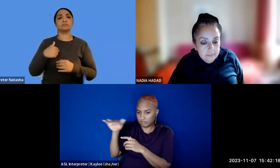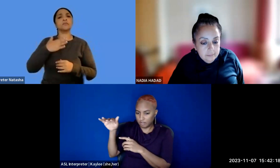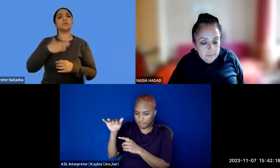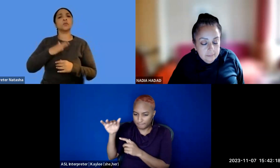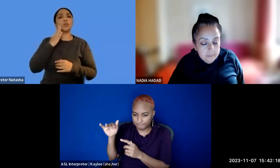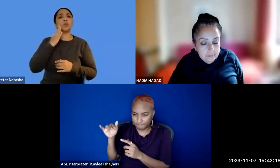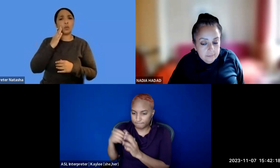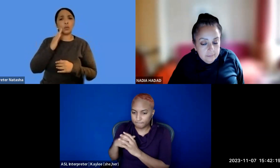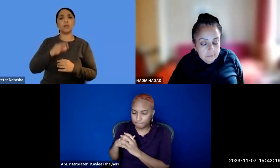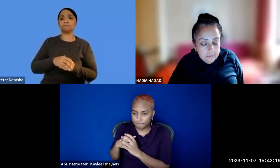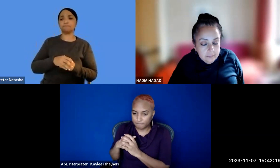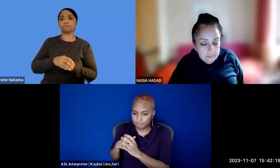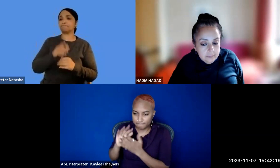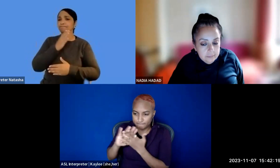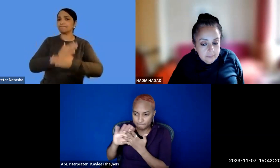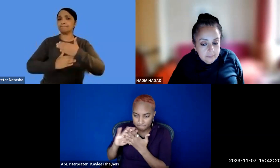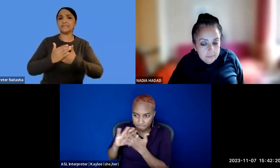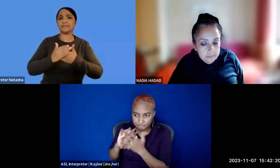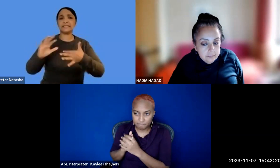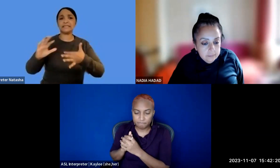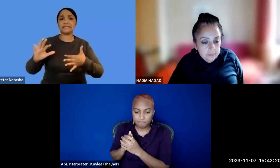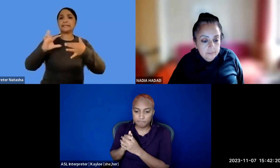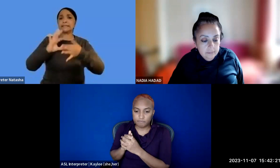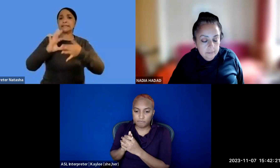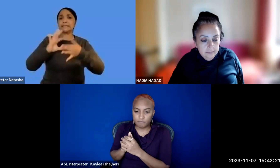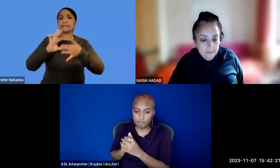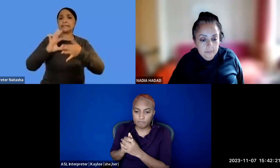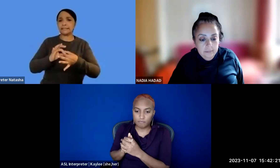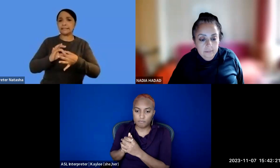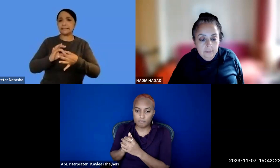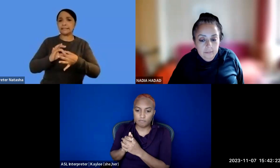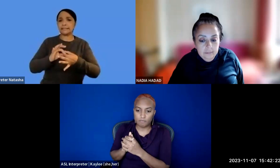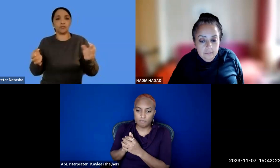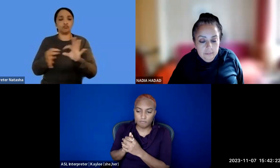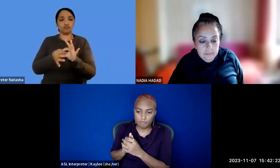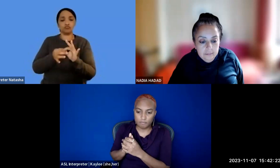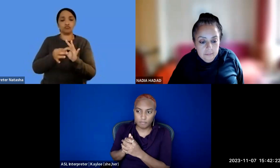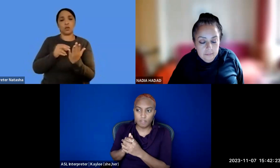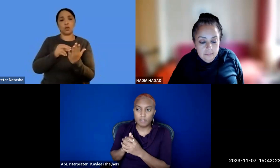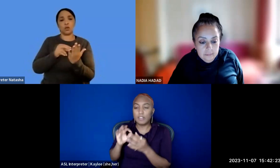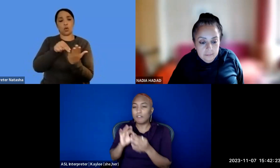related to the convention or the European strategy